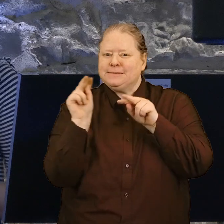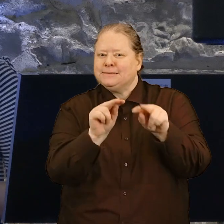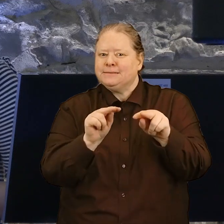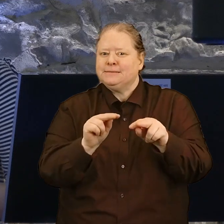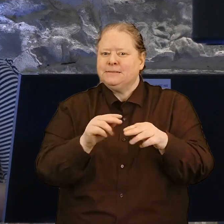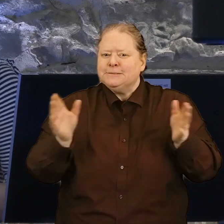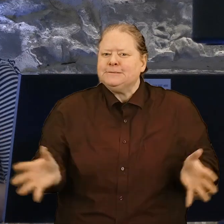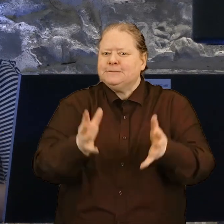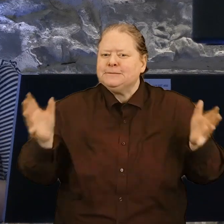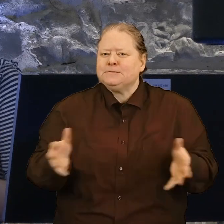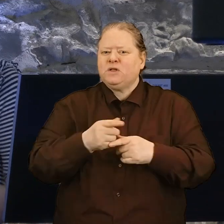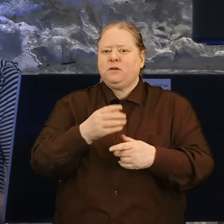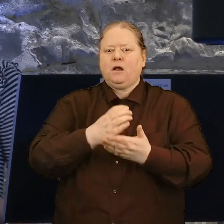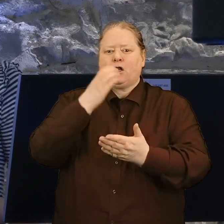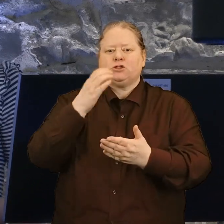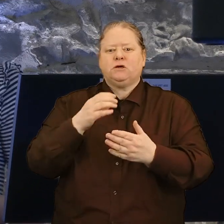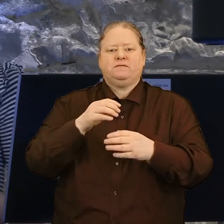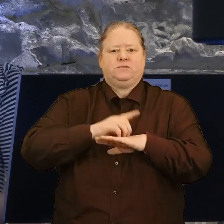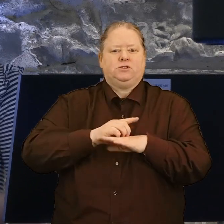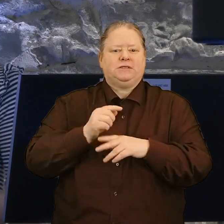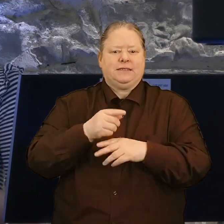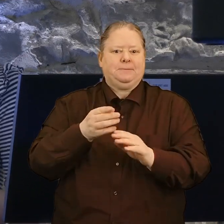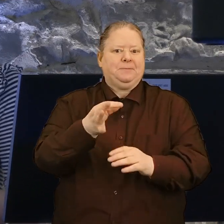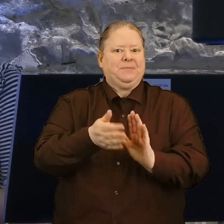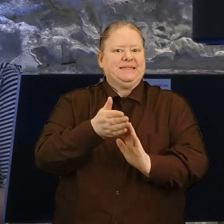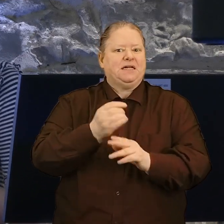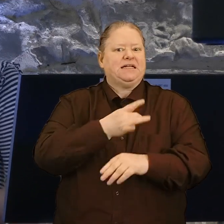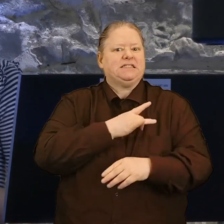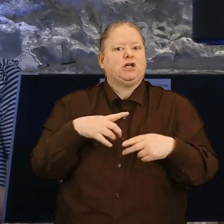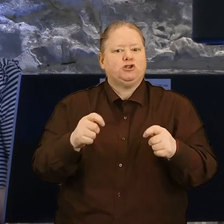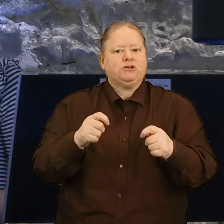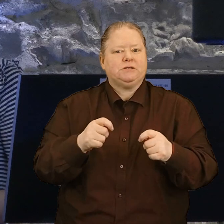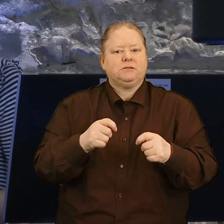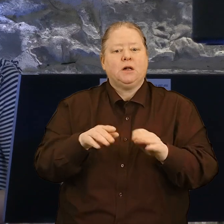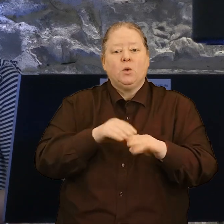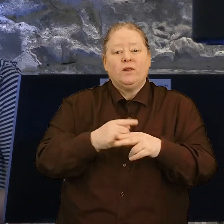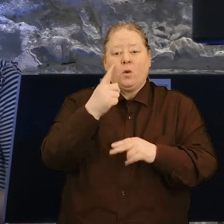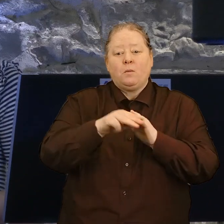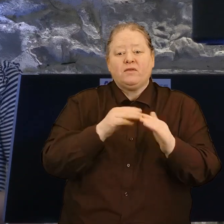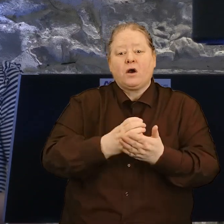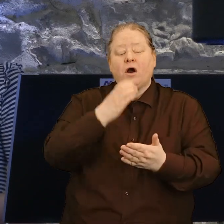force behind getting the College of Physicians into their building on Kildare Street. And within a month the college found that